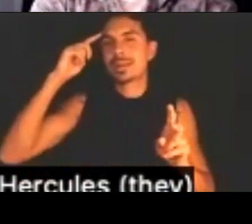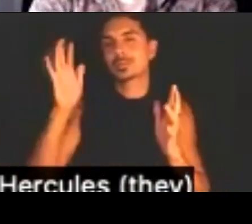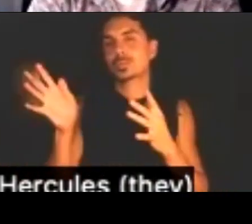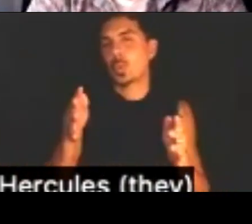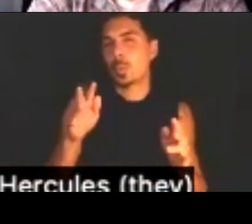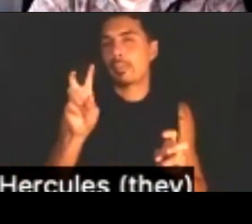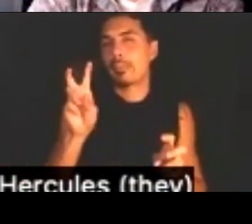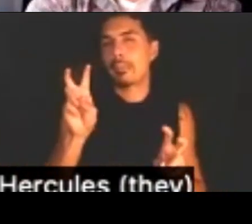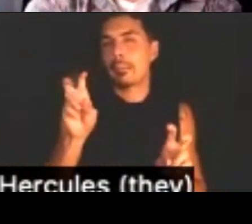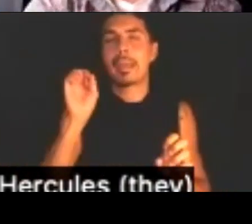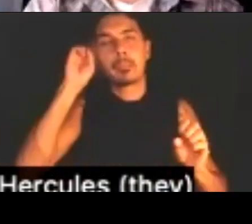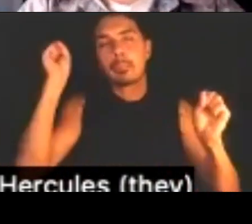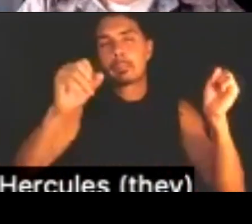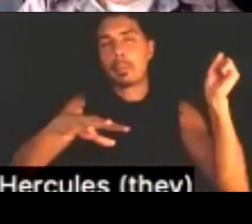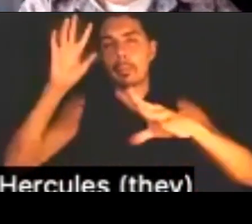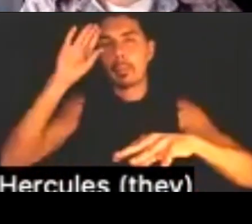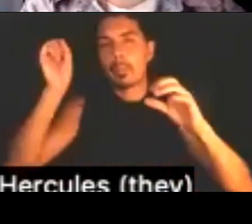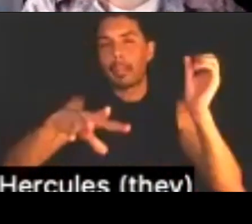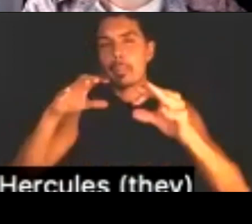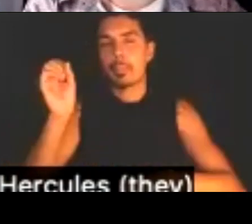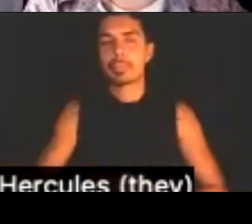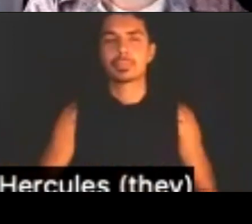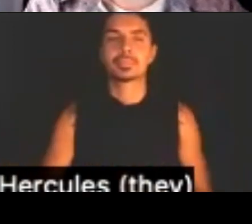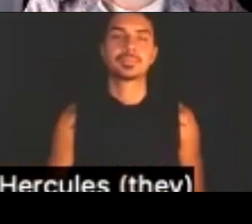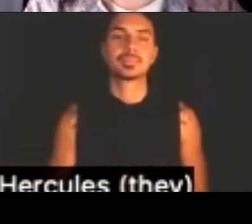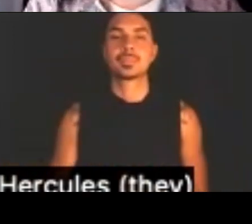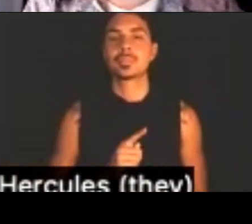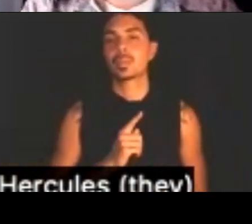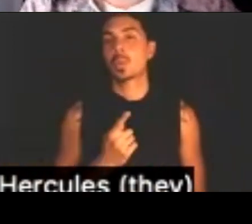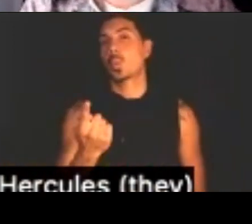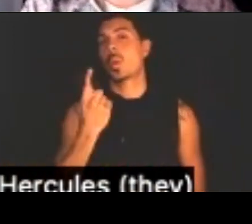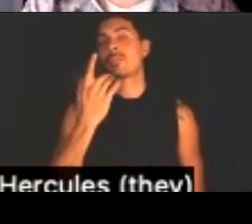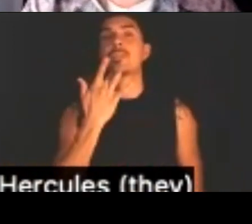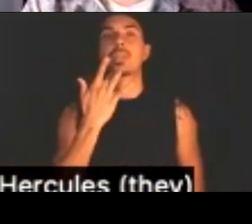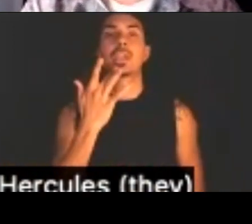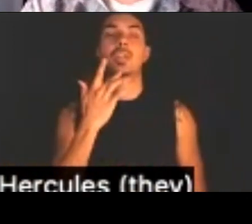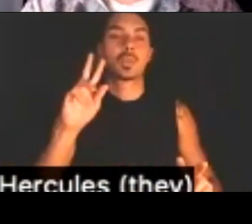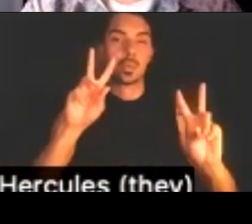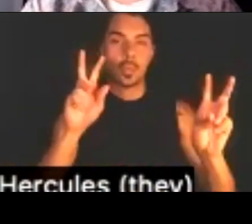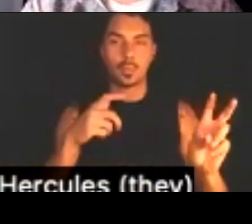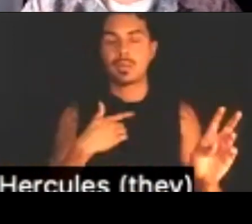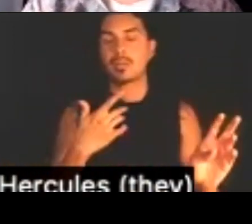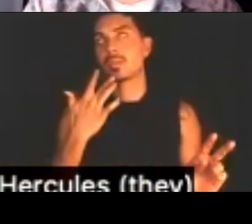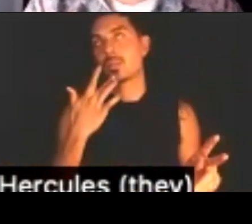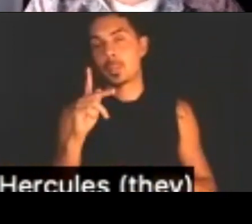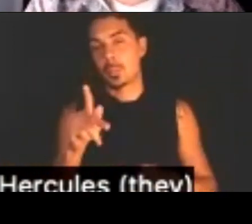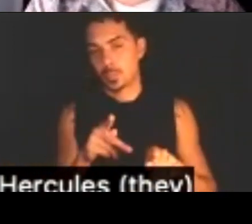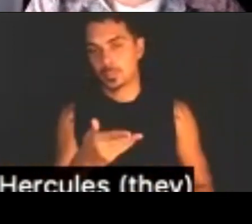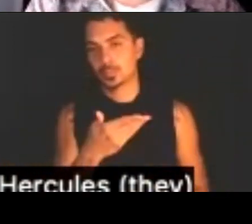I wanted to start out with one of my favorite quotes from one of my favorite people. So this quote is from Lin Fraser,